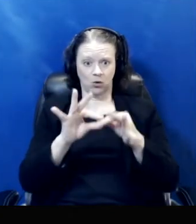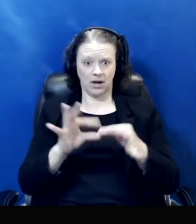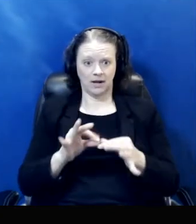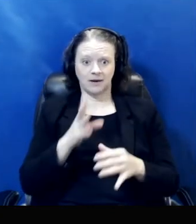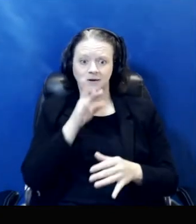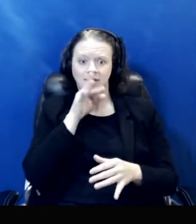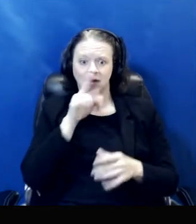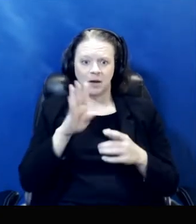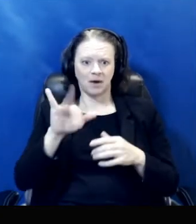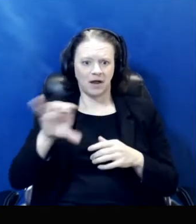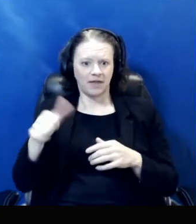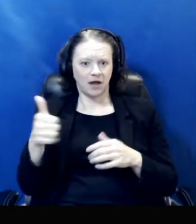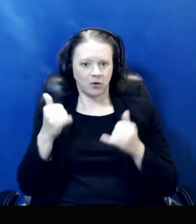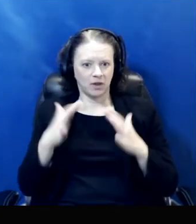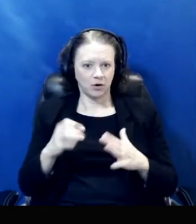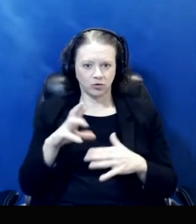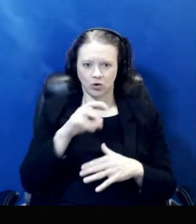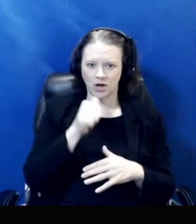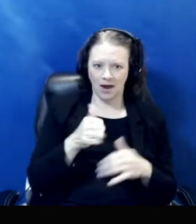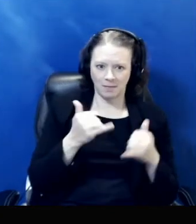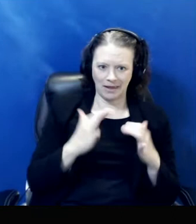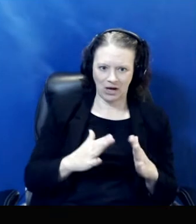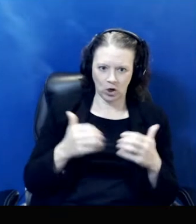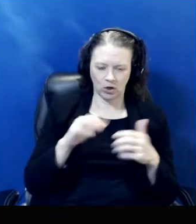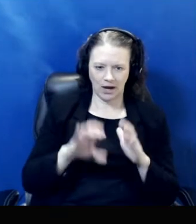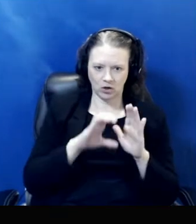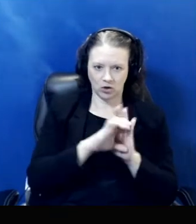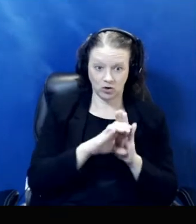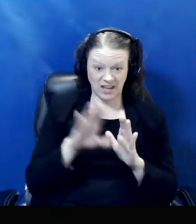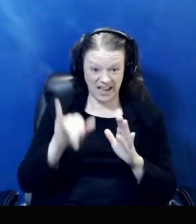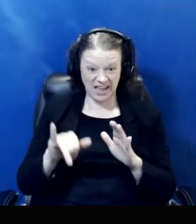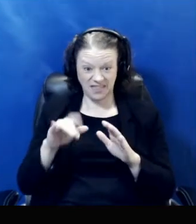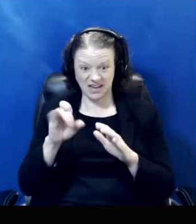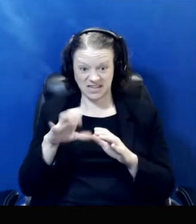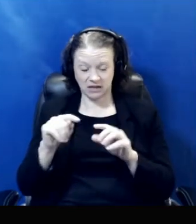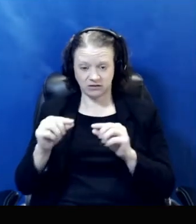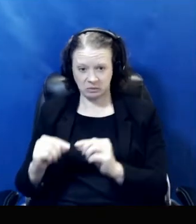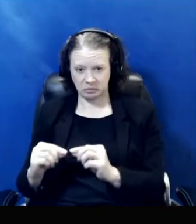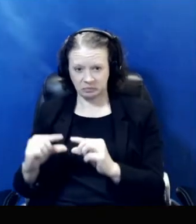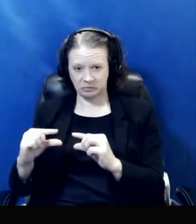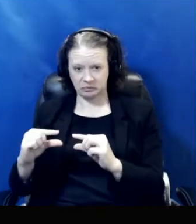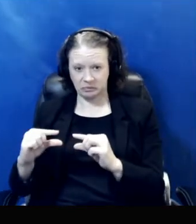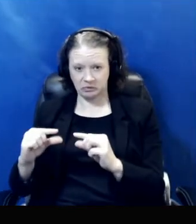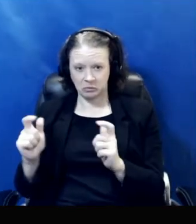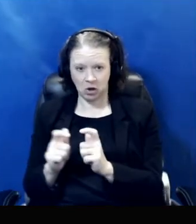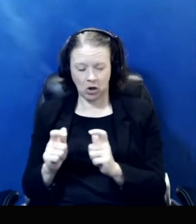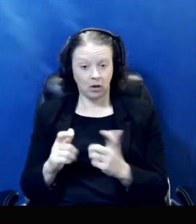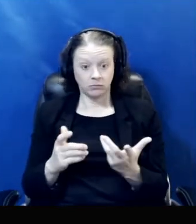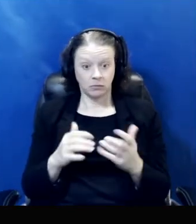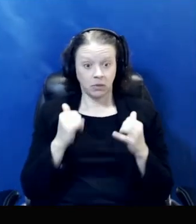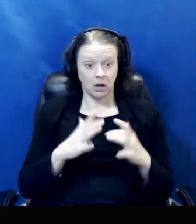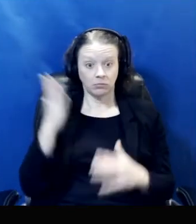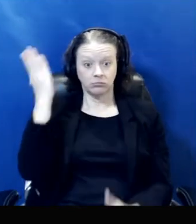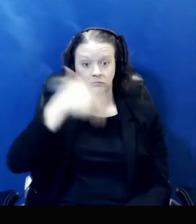that text is really small, a player with low vision can totally miss out on those conversations, and therefore may miss